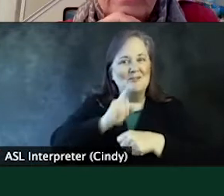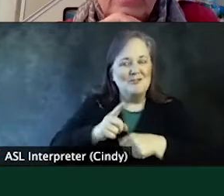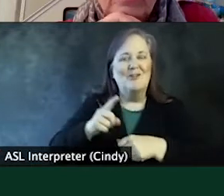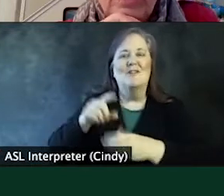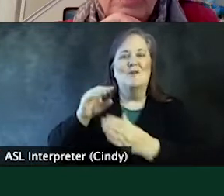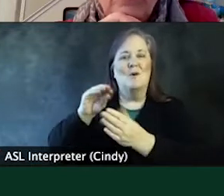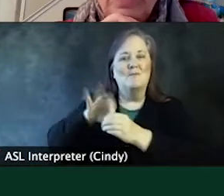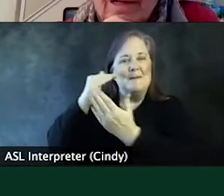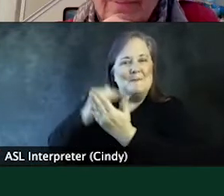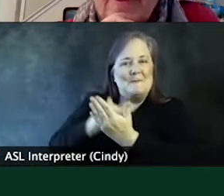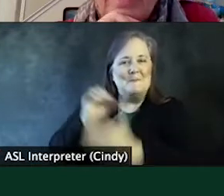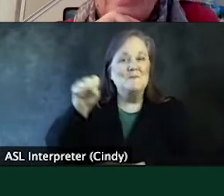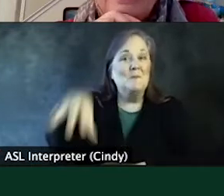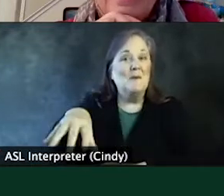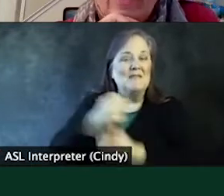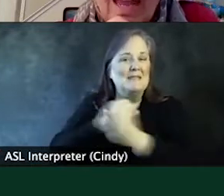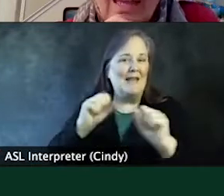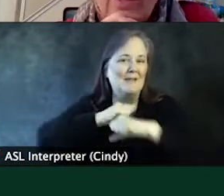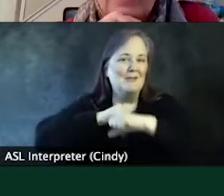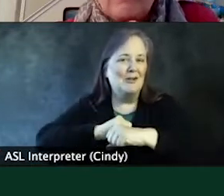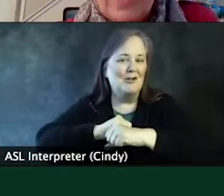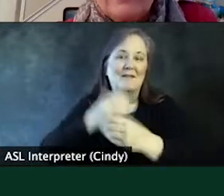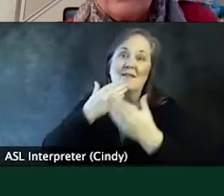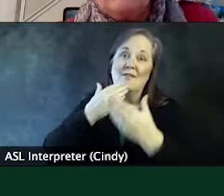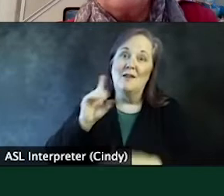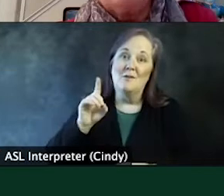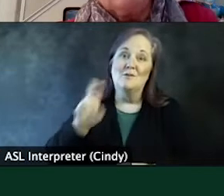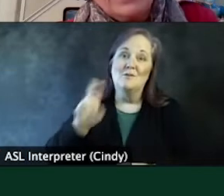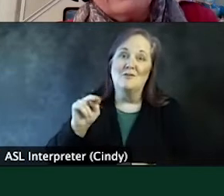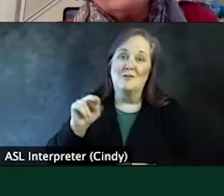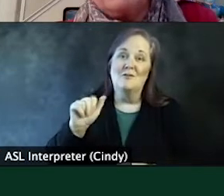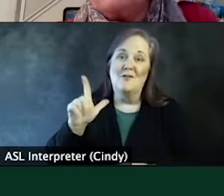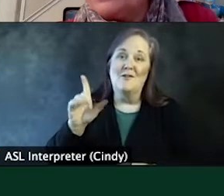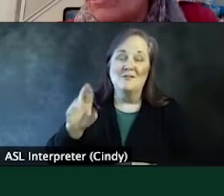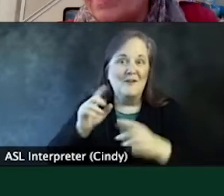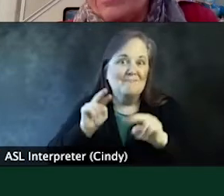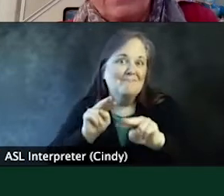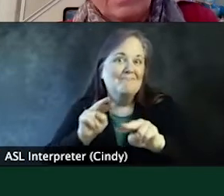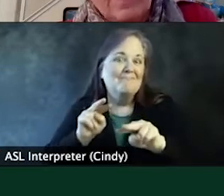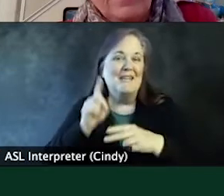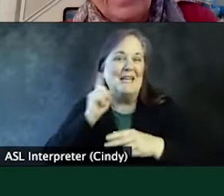So welcome and thank you. And thanks to the Friends of Sacramento Public Library,